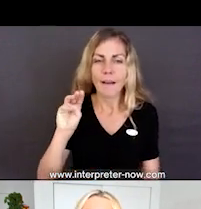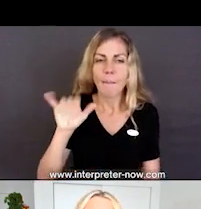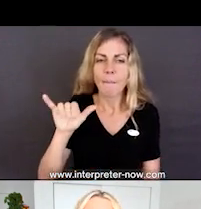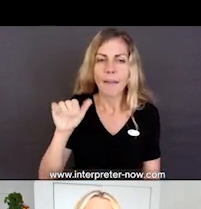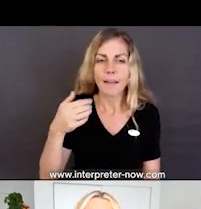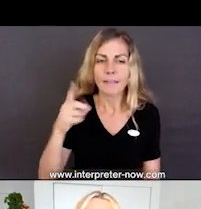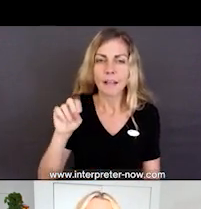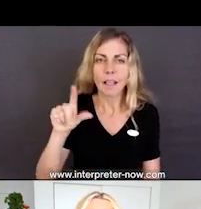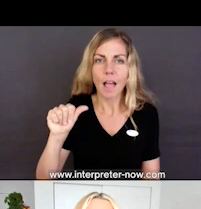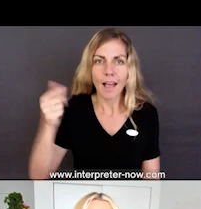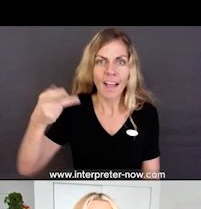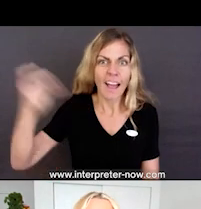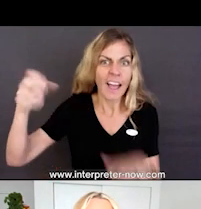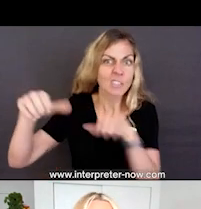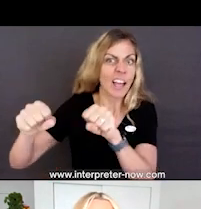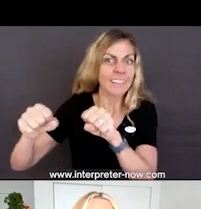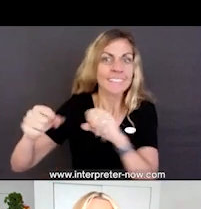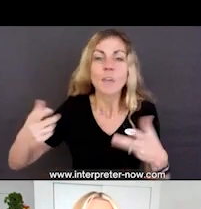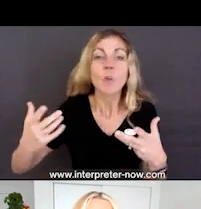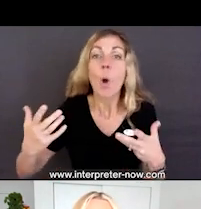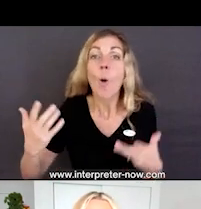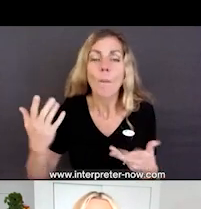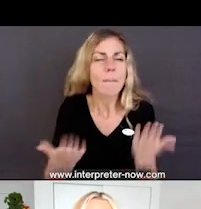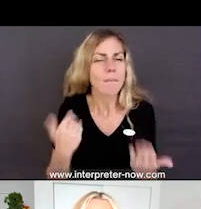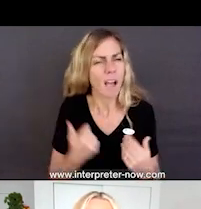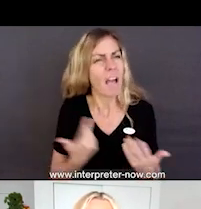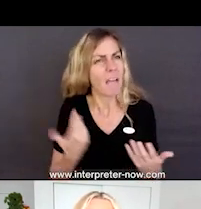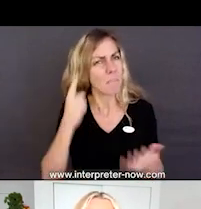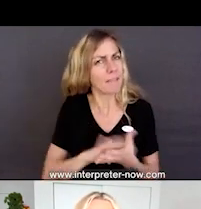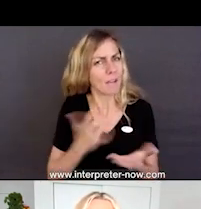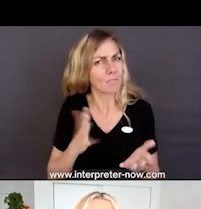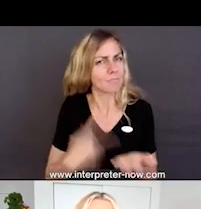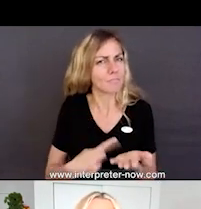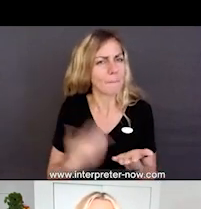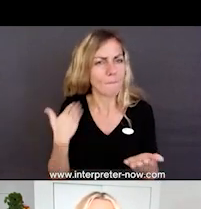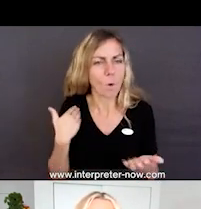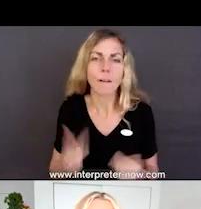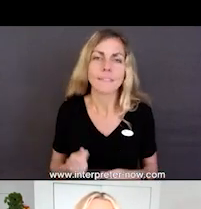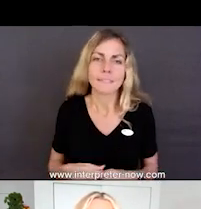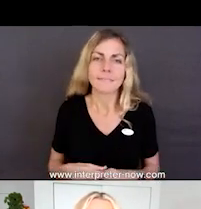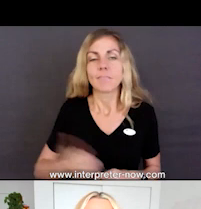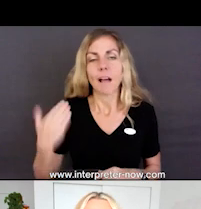hijack. I believe I've talked about this in the past here as well, in a past episode, where we